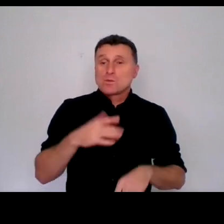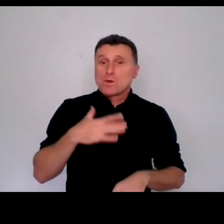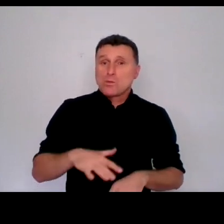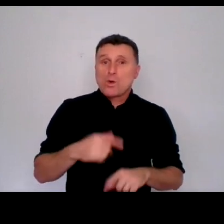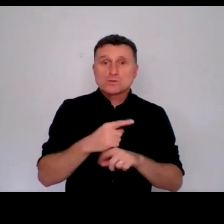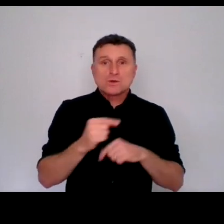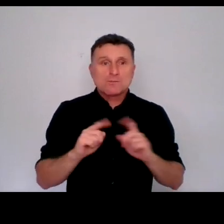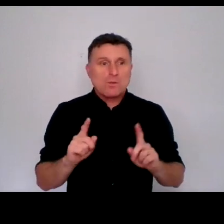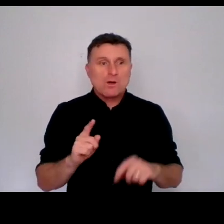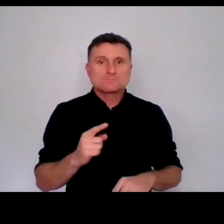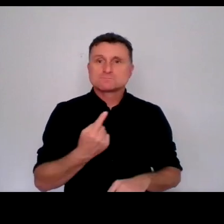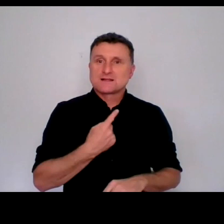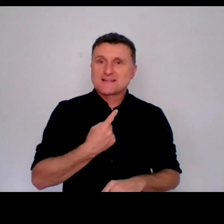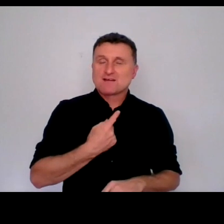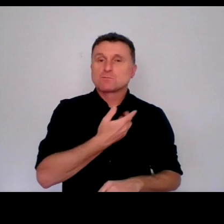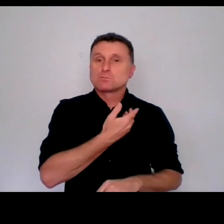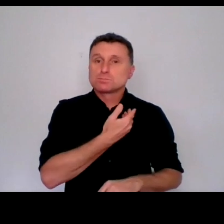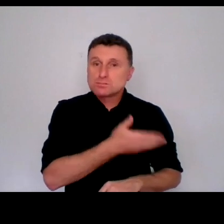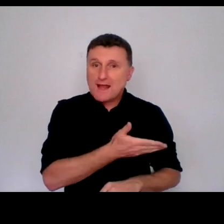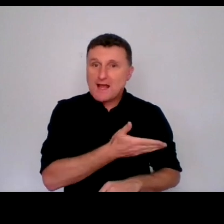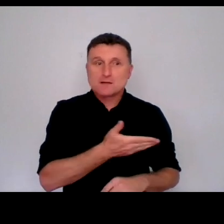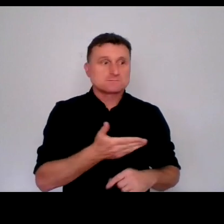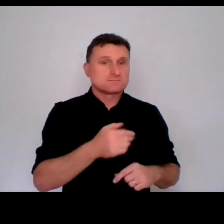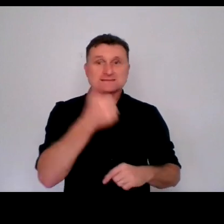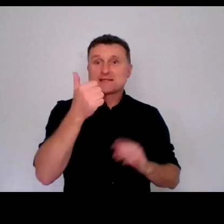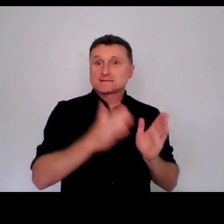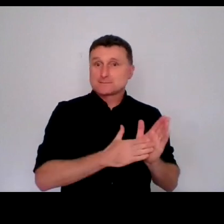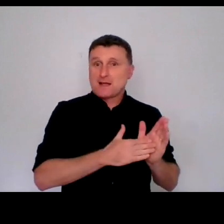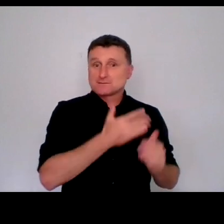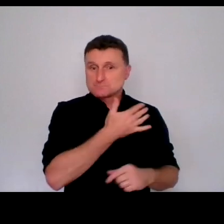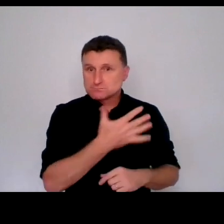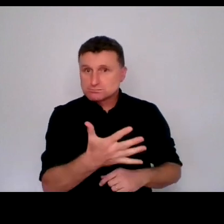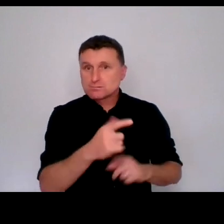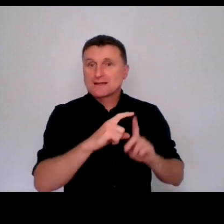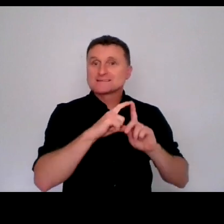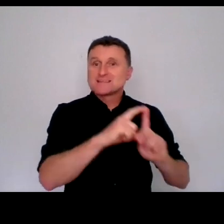of having delivered in the past six months.